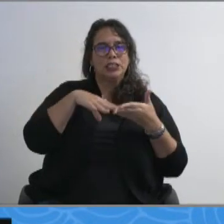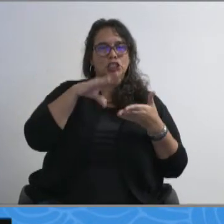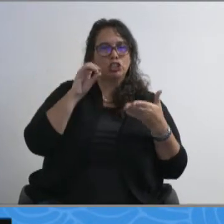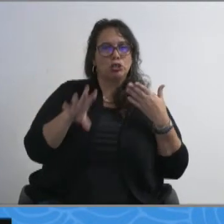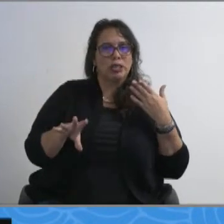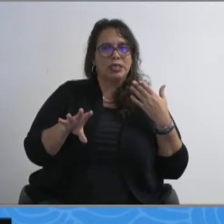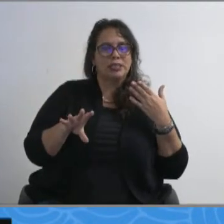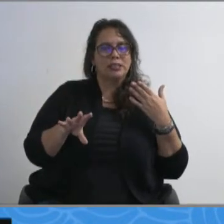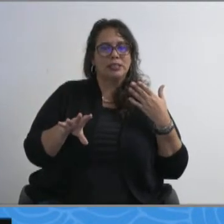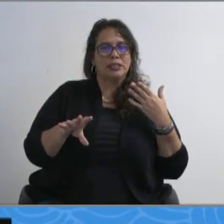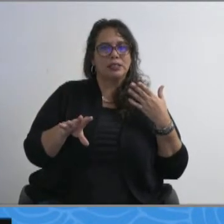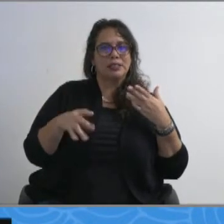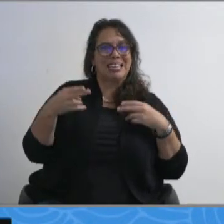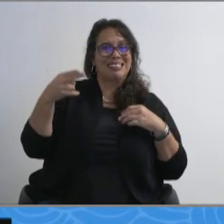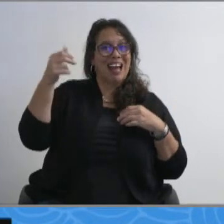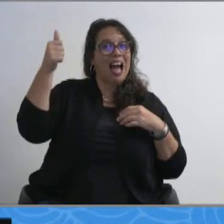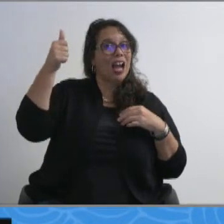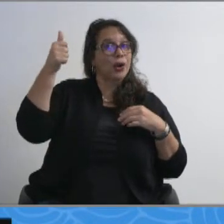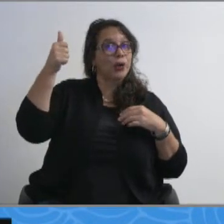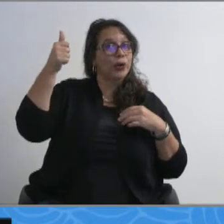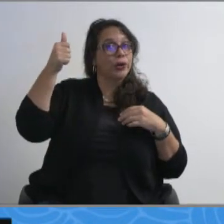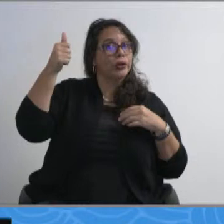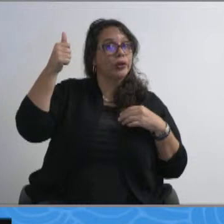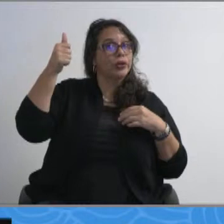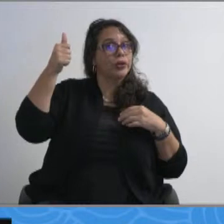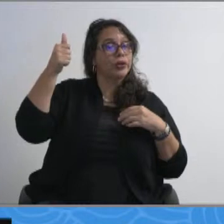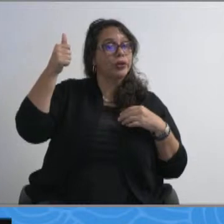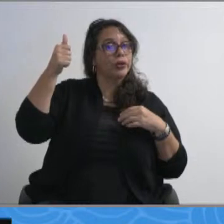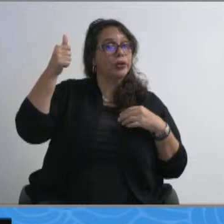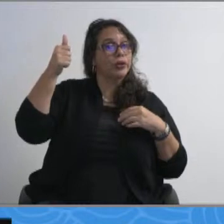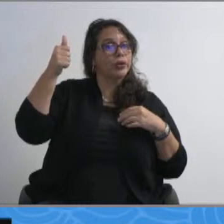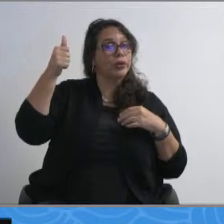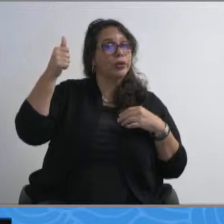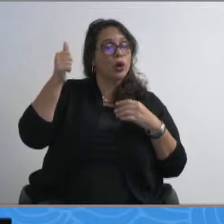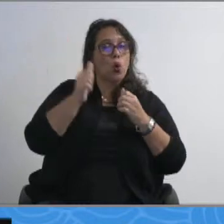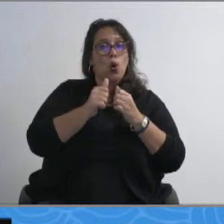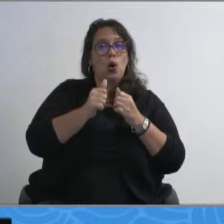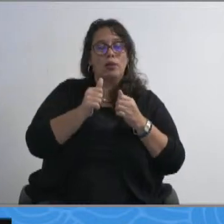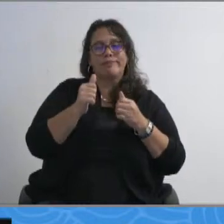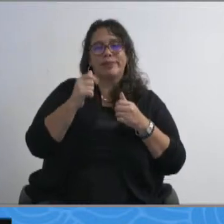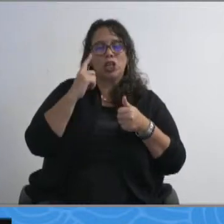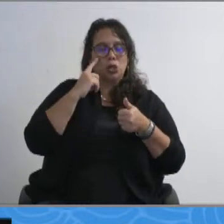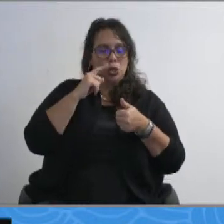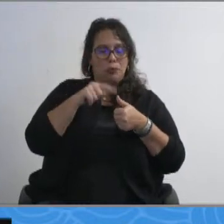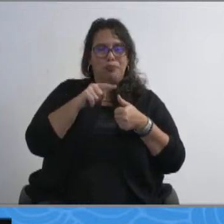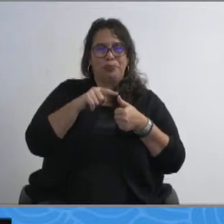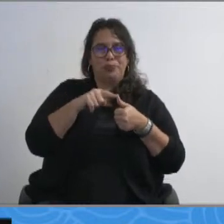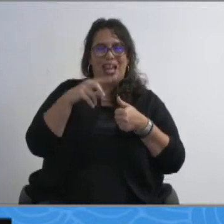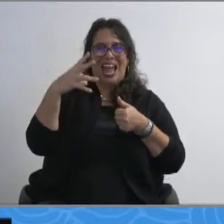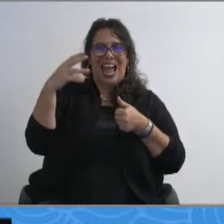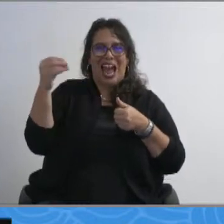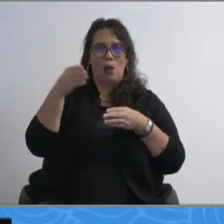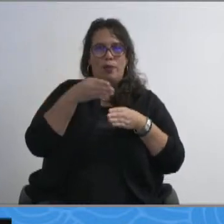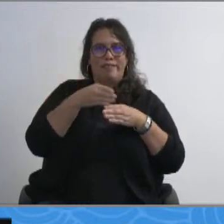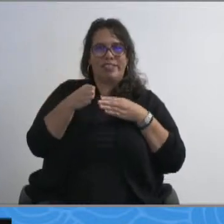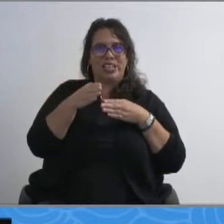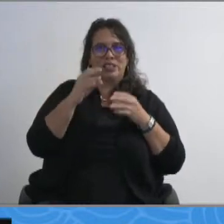at a rate that's higher in with out of field teachers, or inexperienced teacher, or ineffective teacher? So, the criteria...